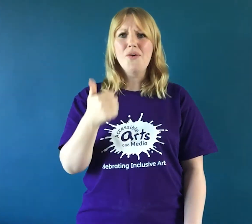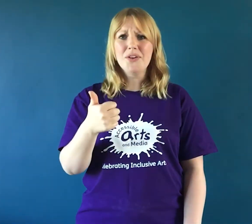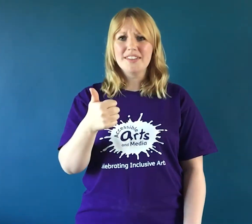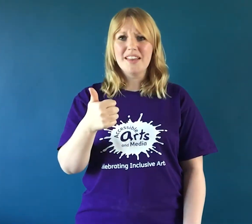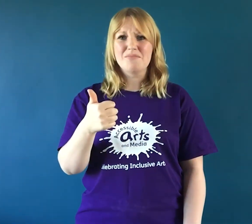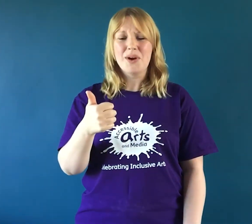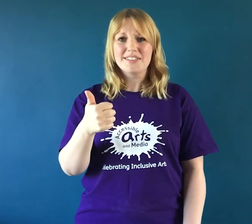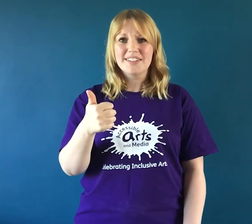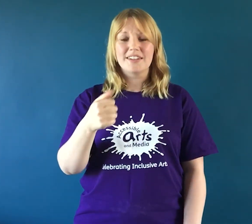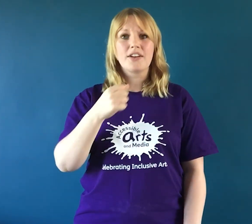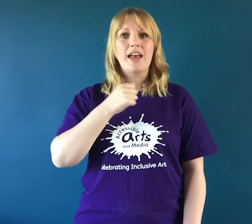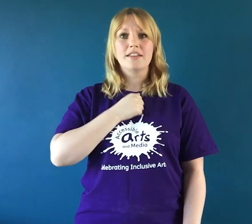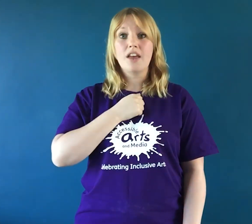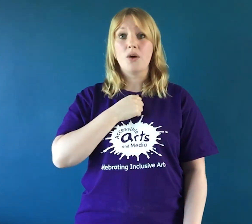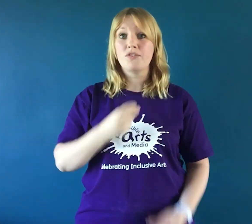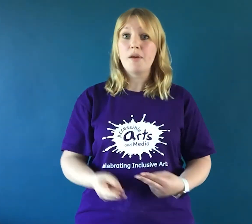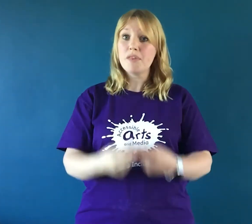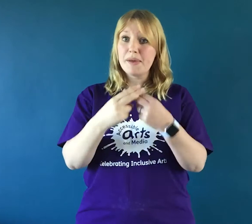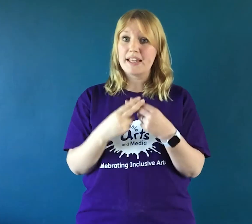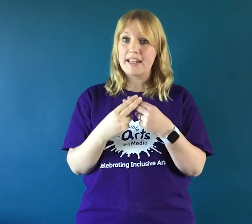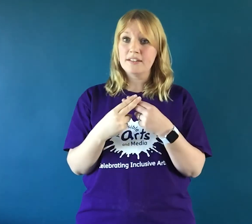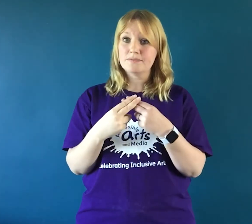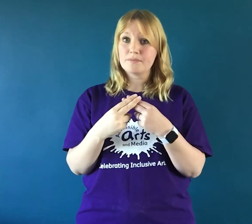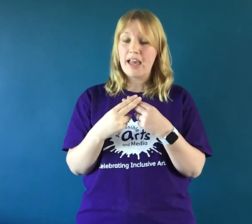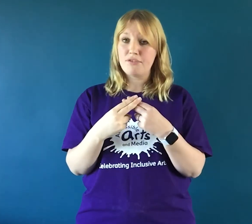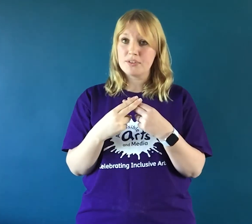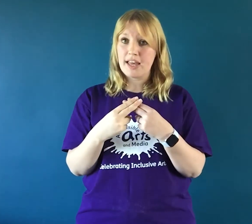Awesome well done. Ok so from the beginning everyone